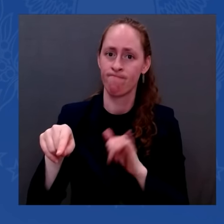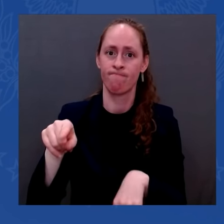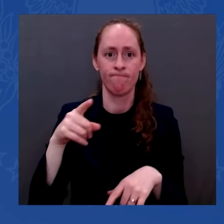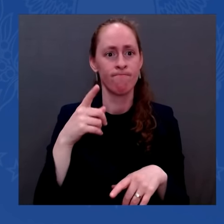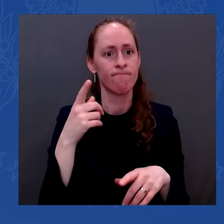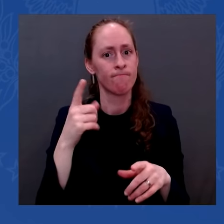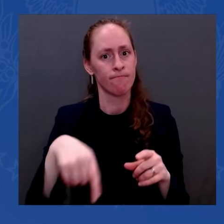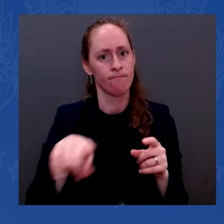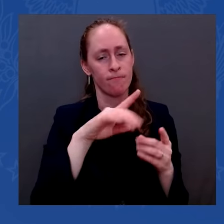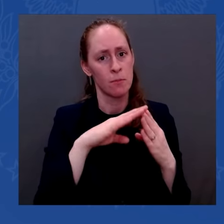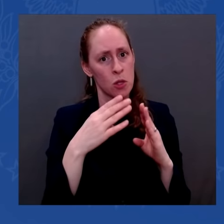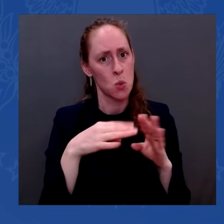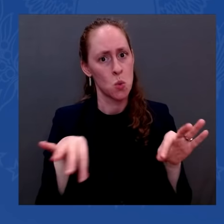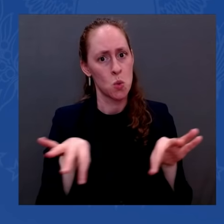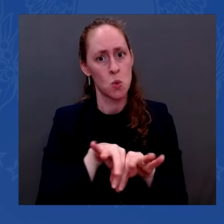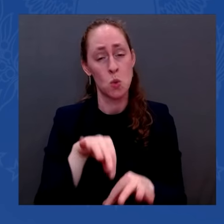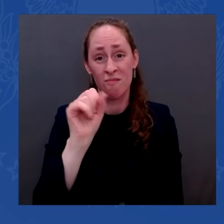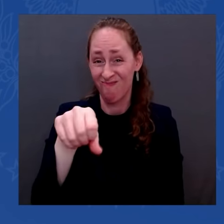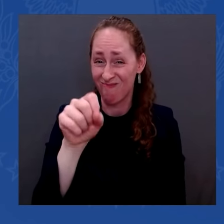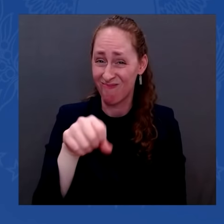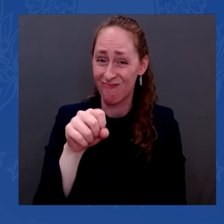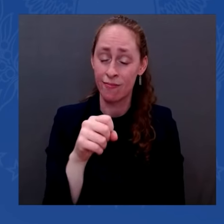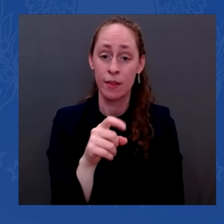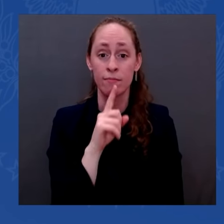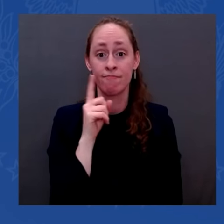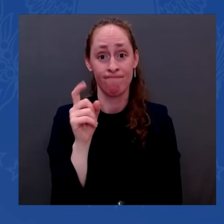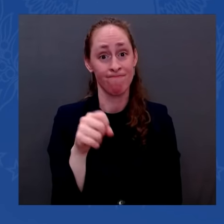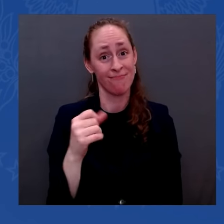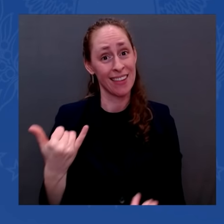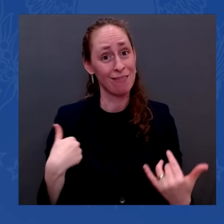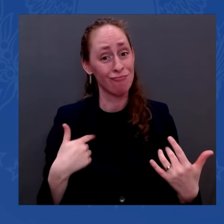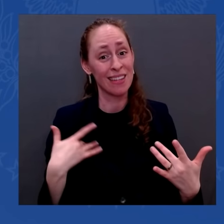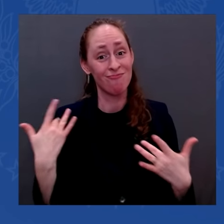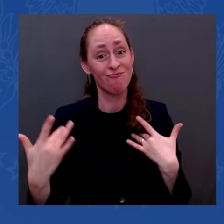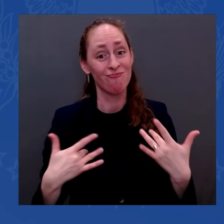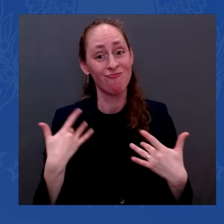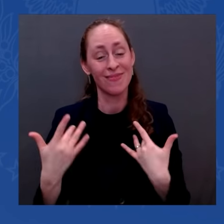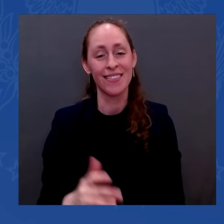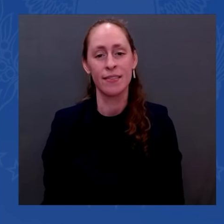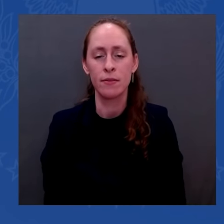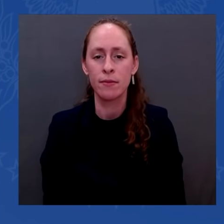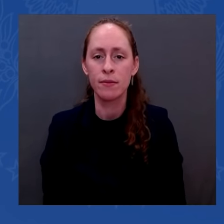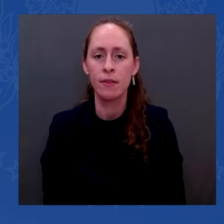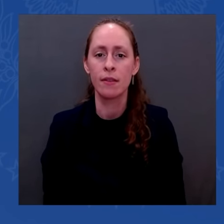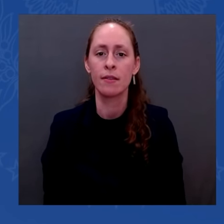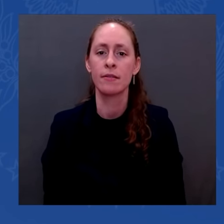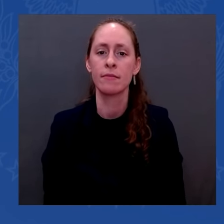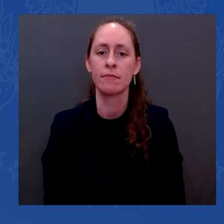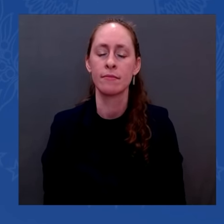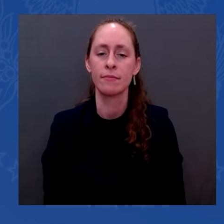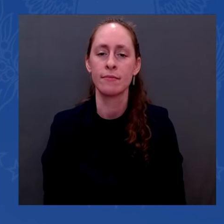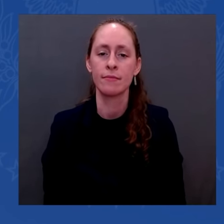what we refer to as "the Saudi Arabia of lithium" down there in Imperial Valley, this extraordinary economic opportunity